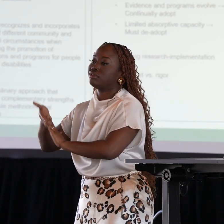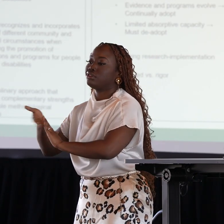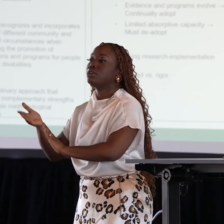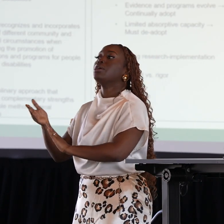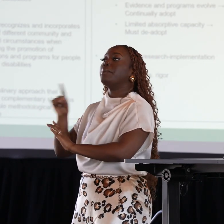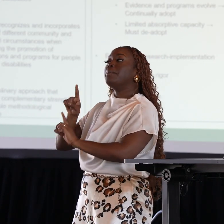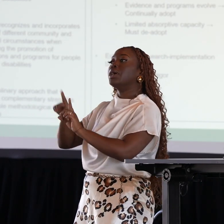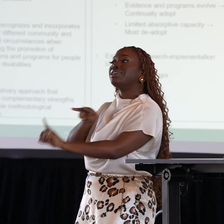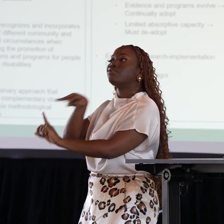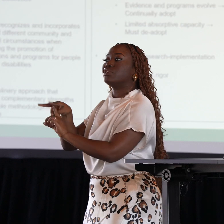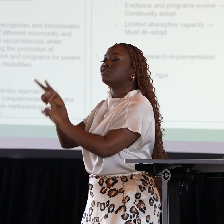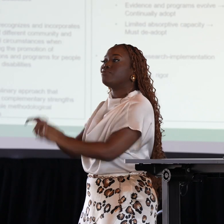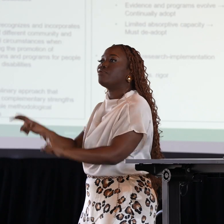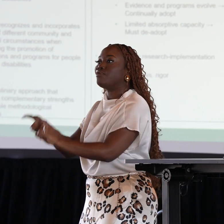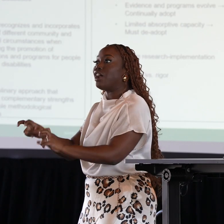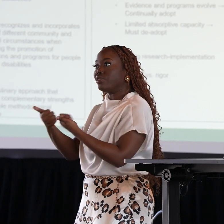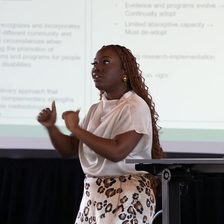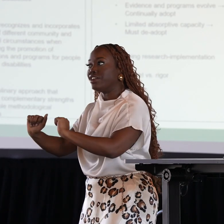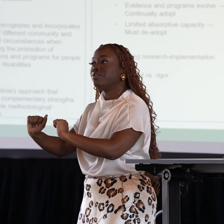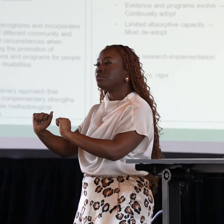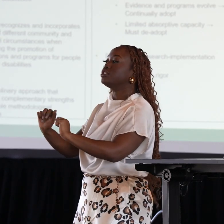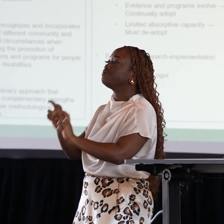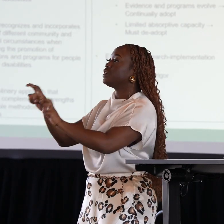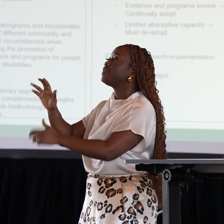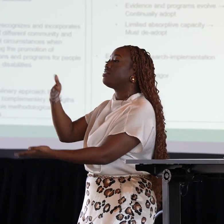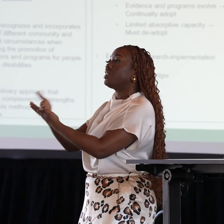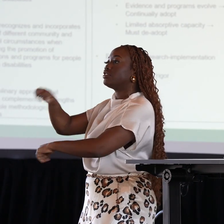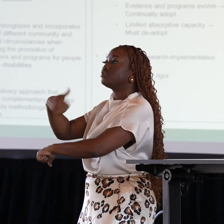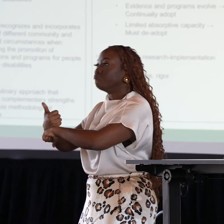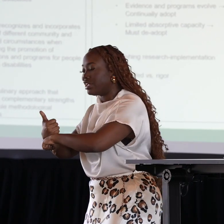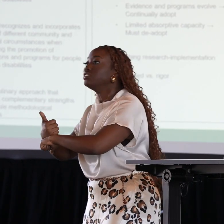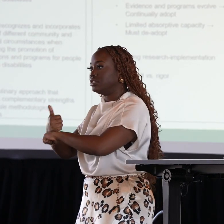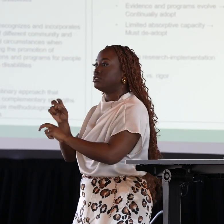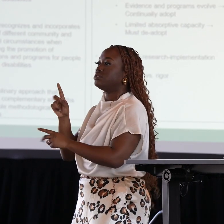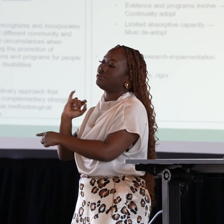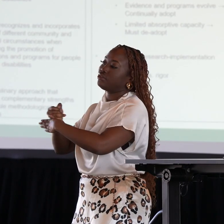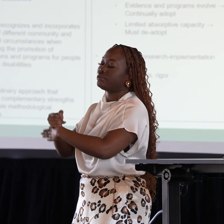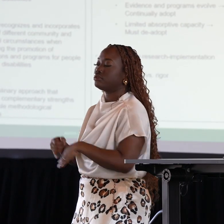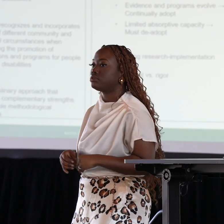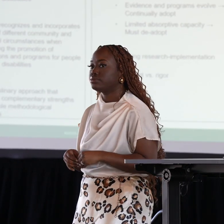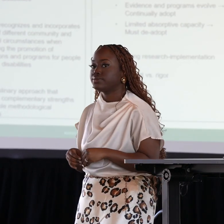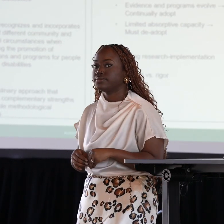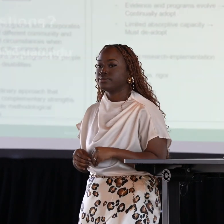these these efforts to implement evidence based interventions, I